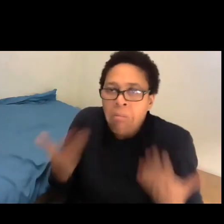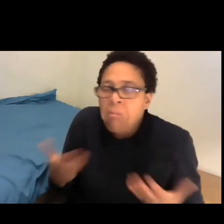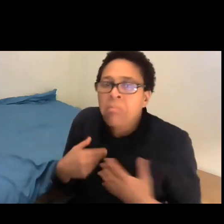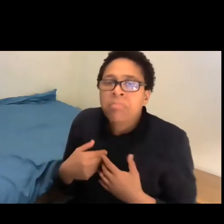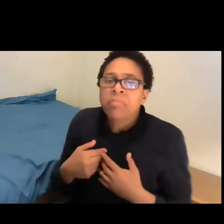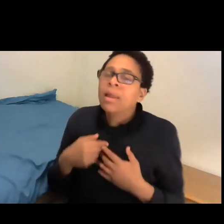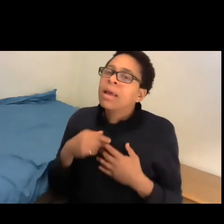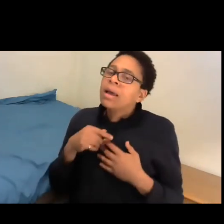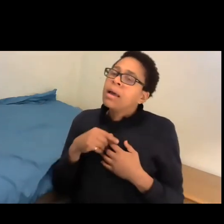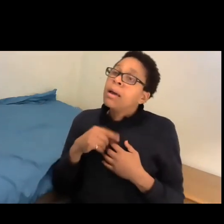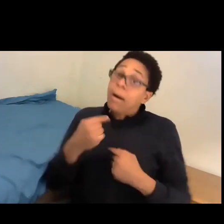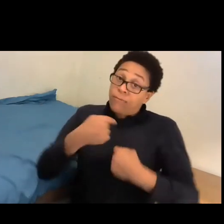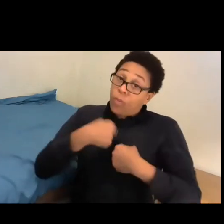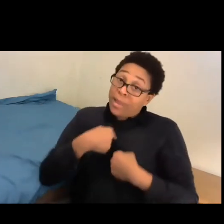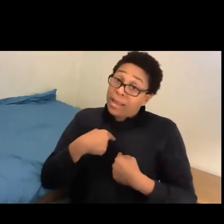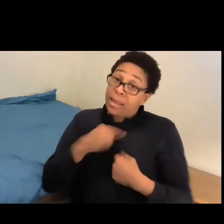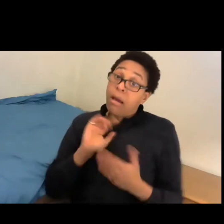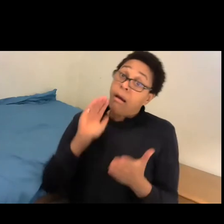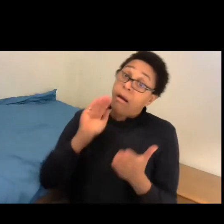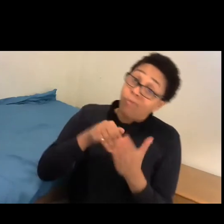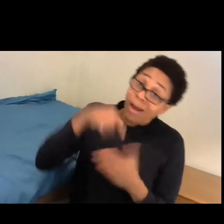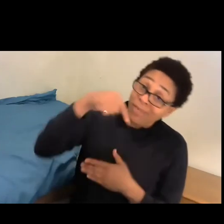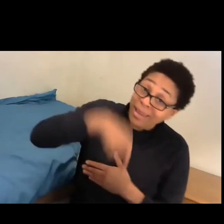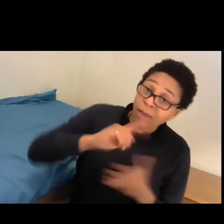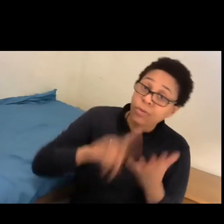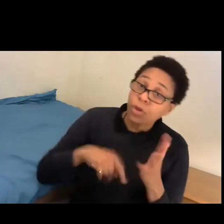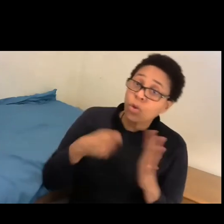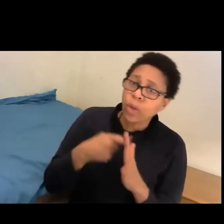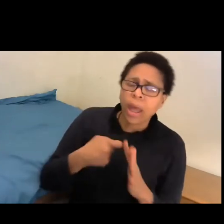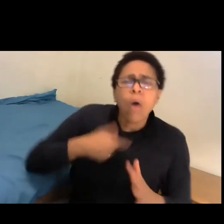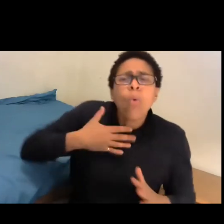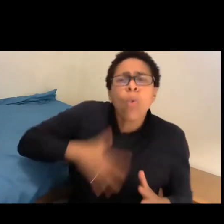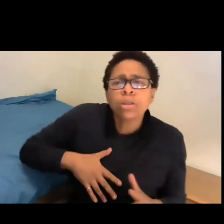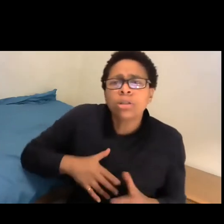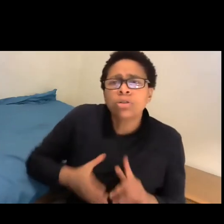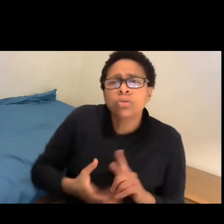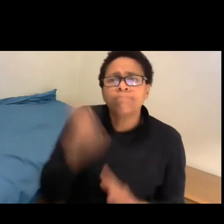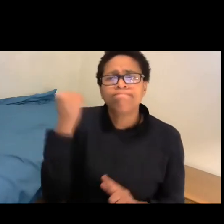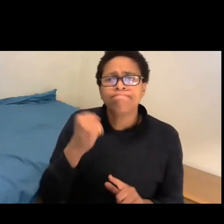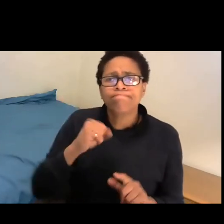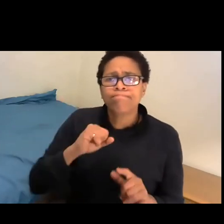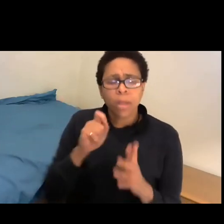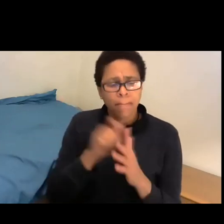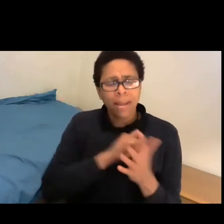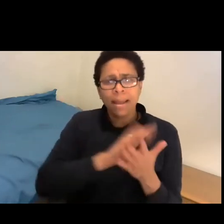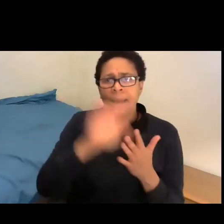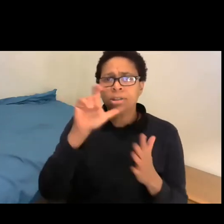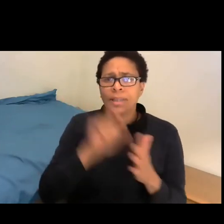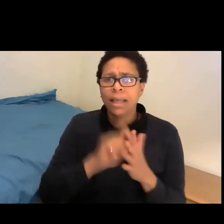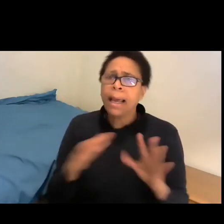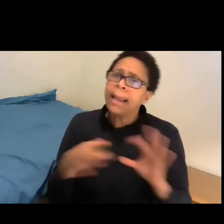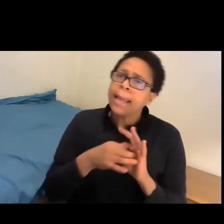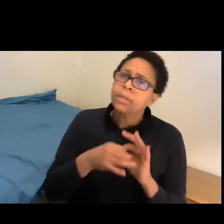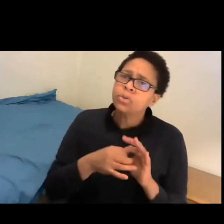But coming to the UK really wanting to do this PhD on sexuality and Islam, suddenly, I think there was a shock to the